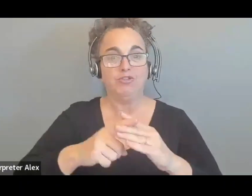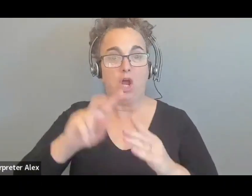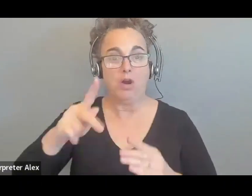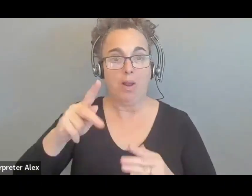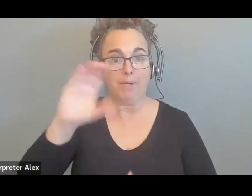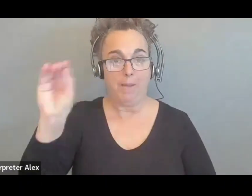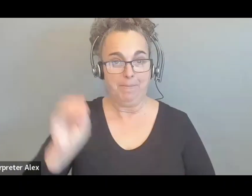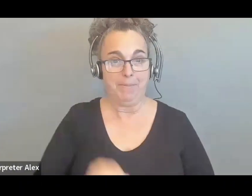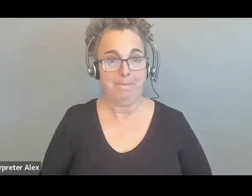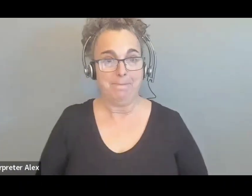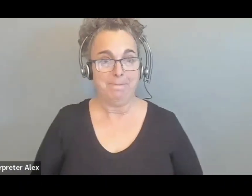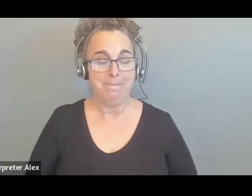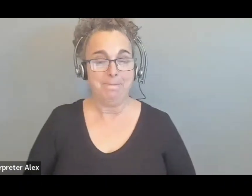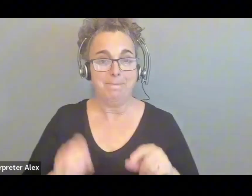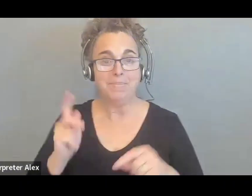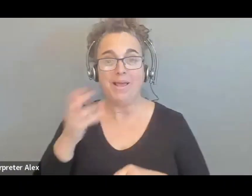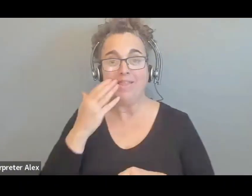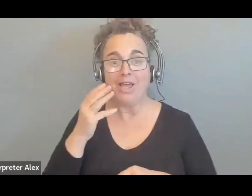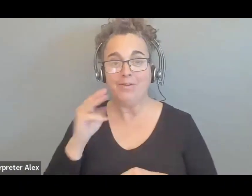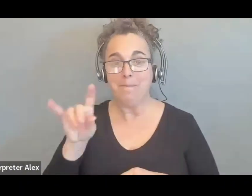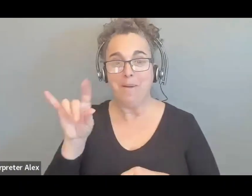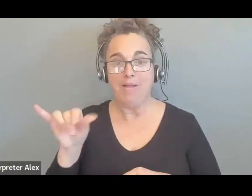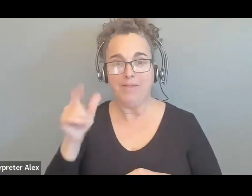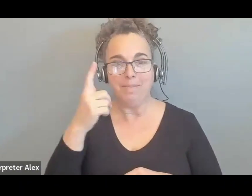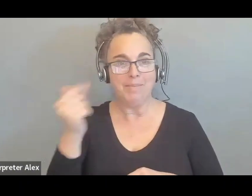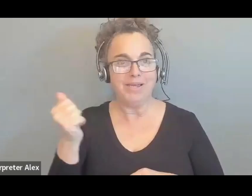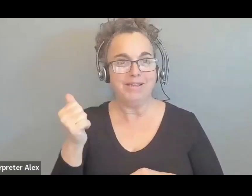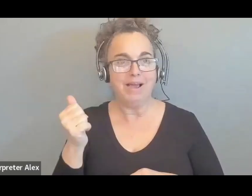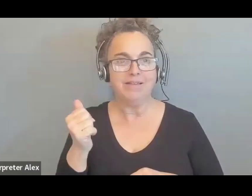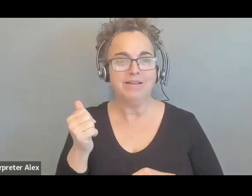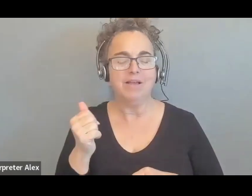Thank you Molly. And because of the kind of companies that you are